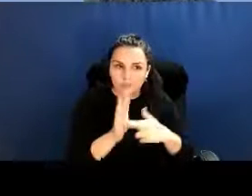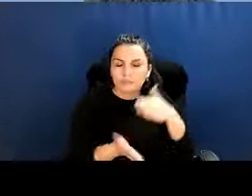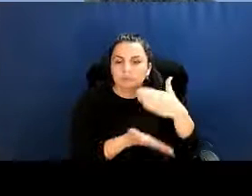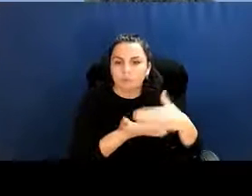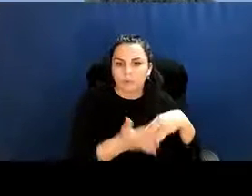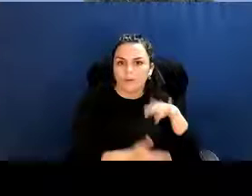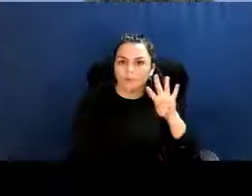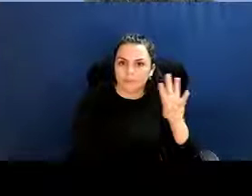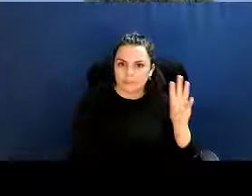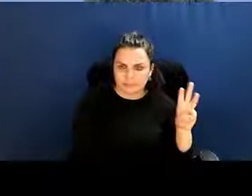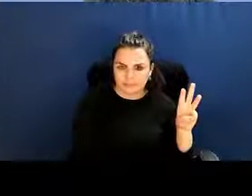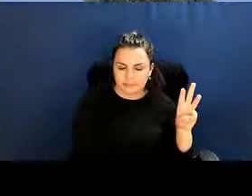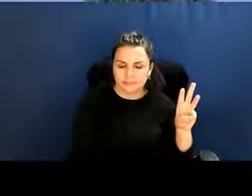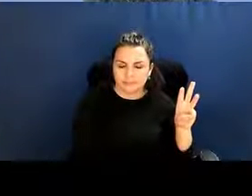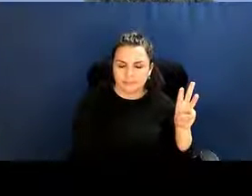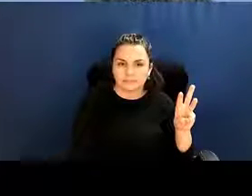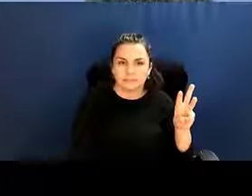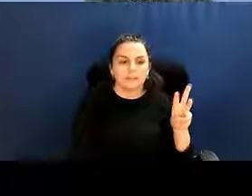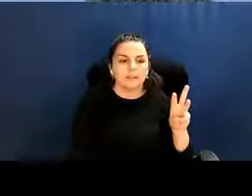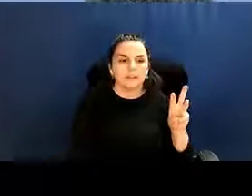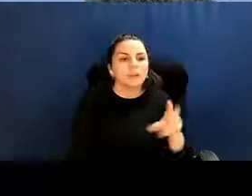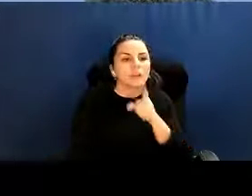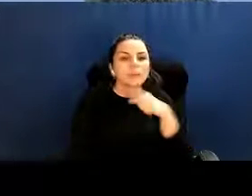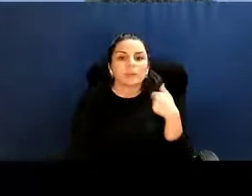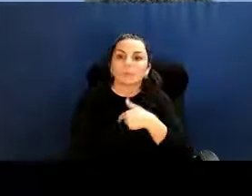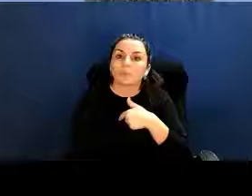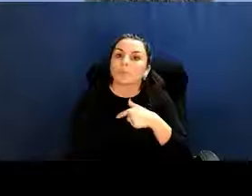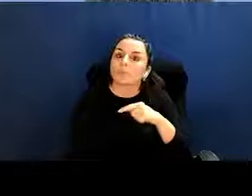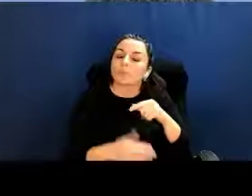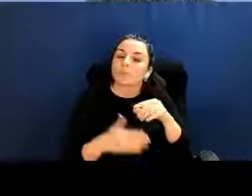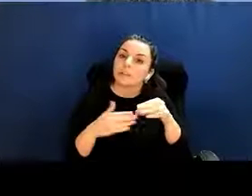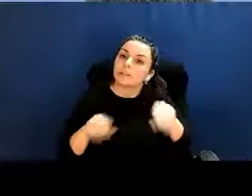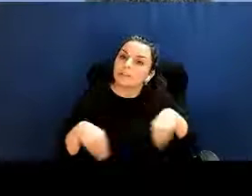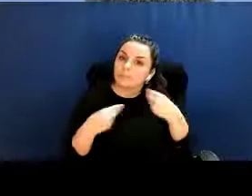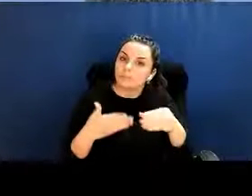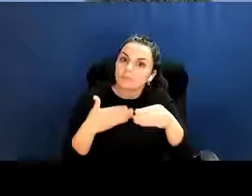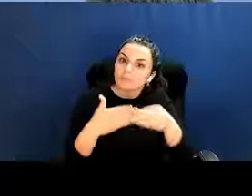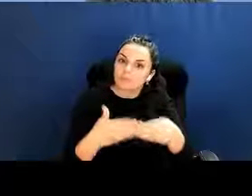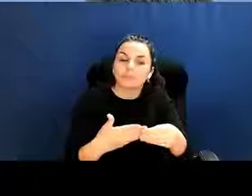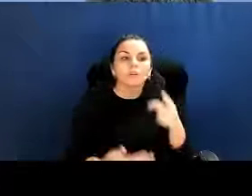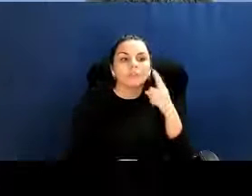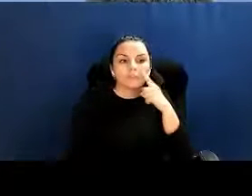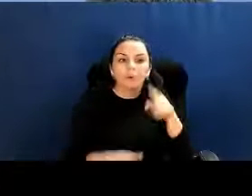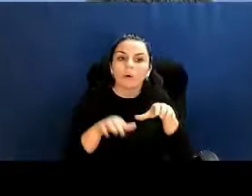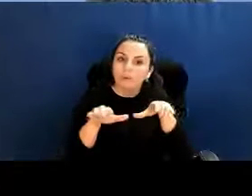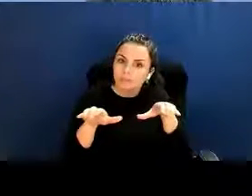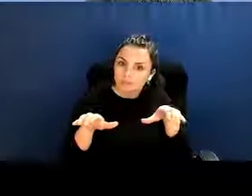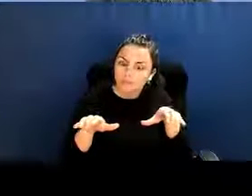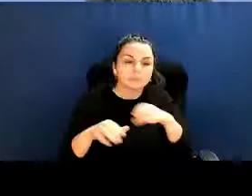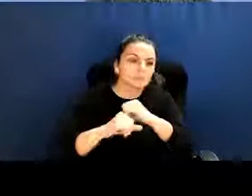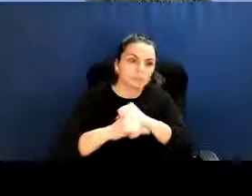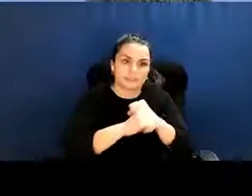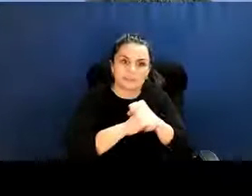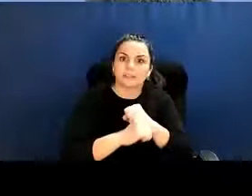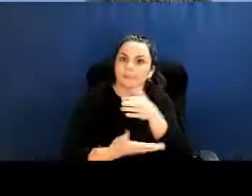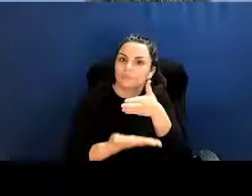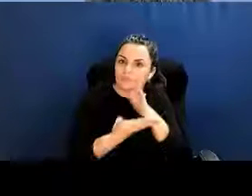This office provides leadership in protecting human rights, human subjects in research conducted or supported by the Department of Health and Human Services.